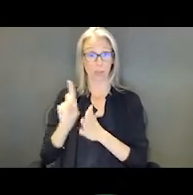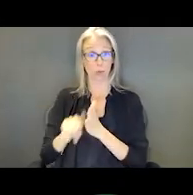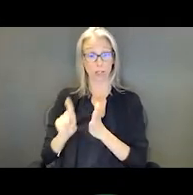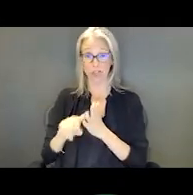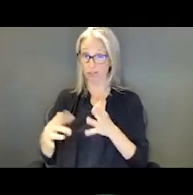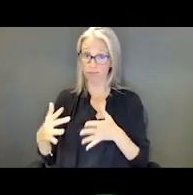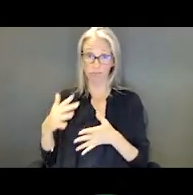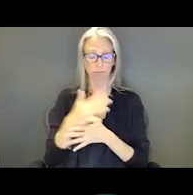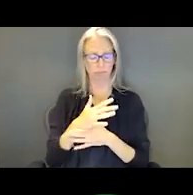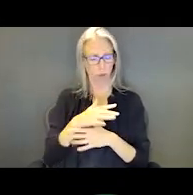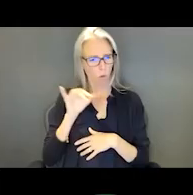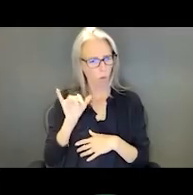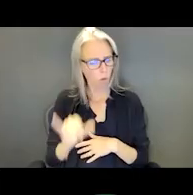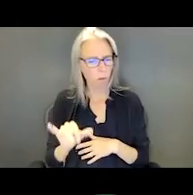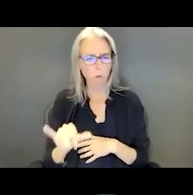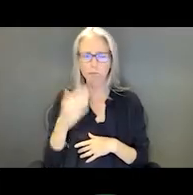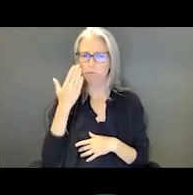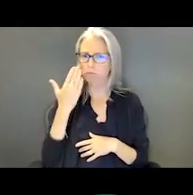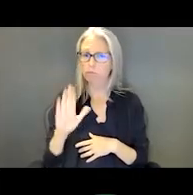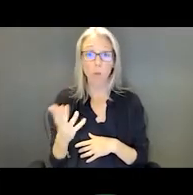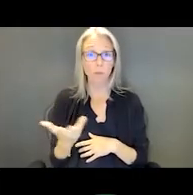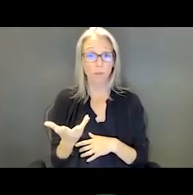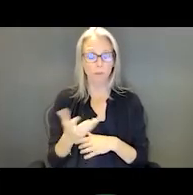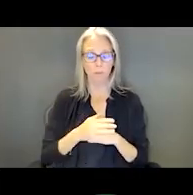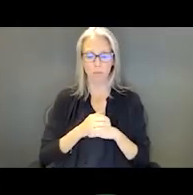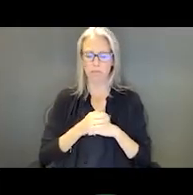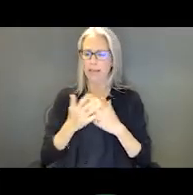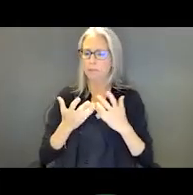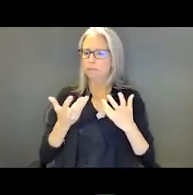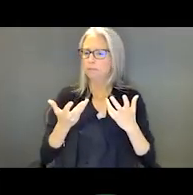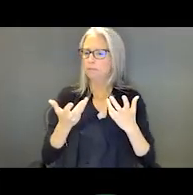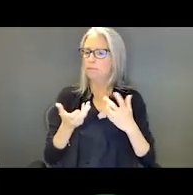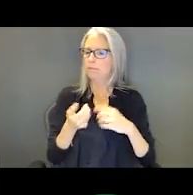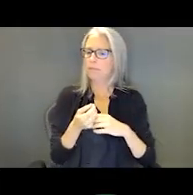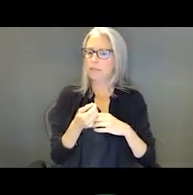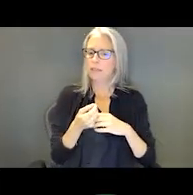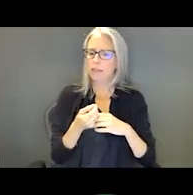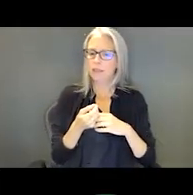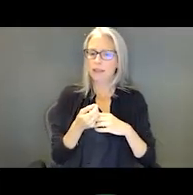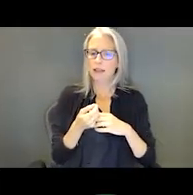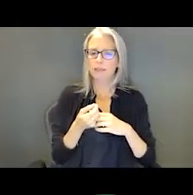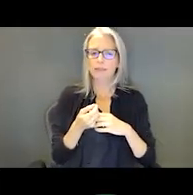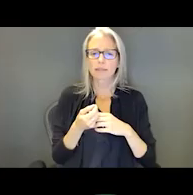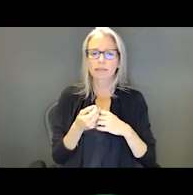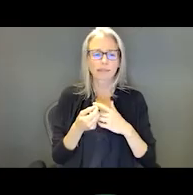When we're designing park infrastructure and working in parks we lean on standards. But they're very impersonal.